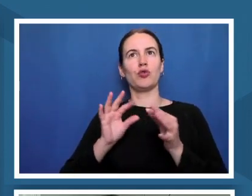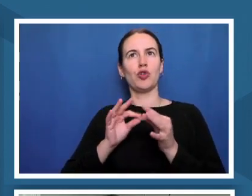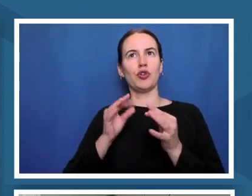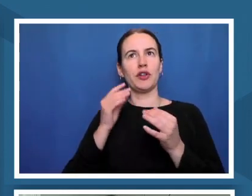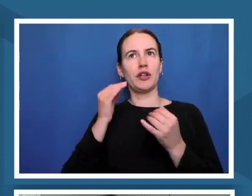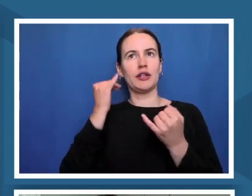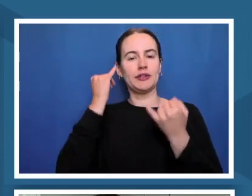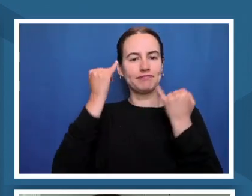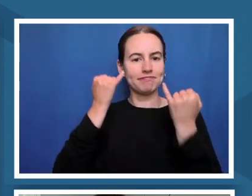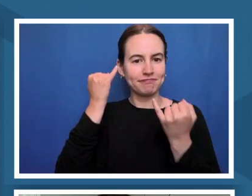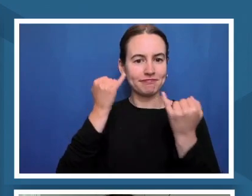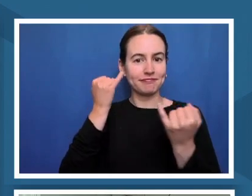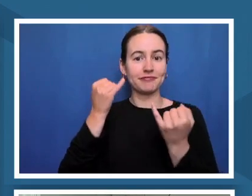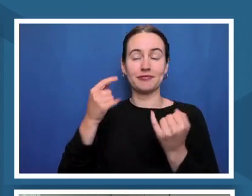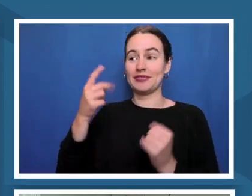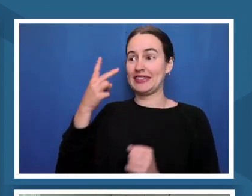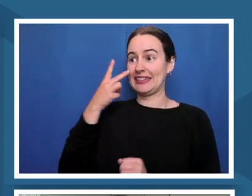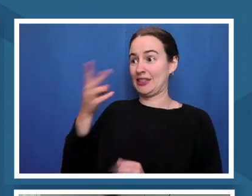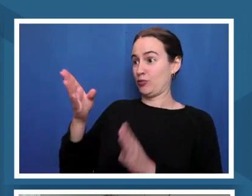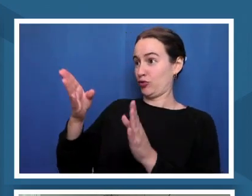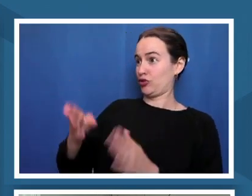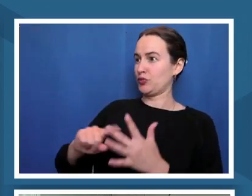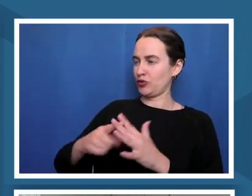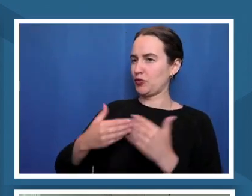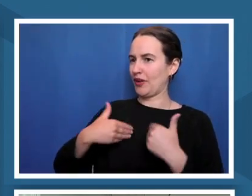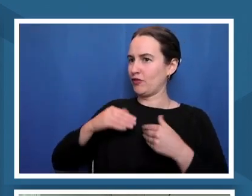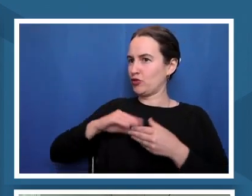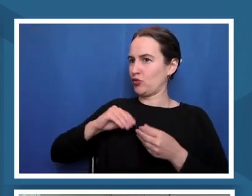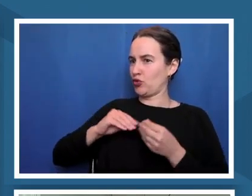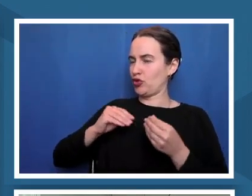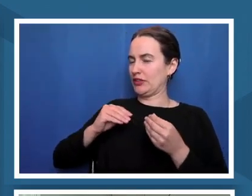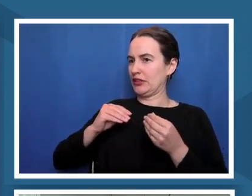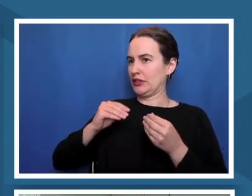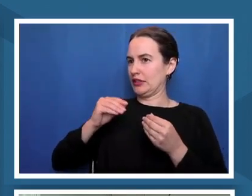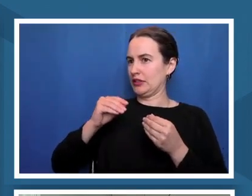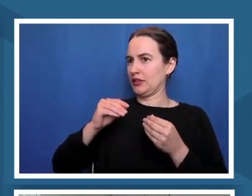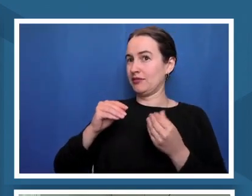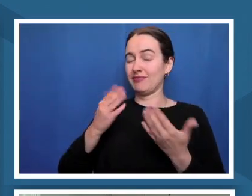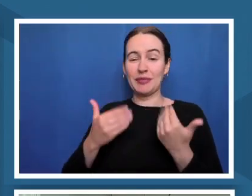stories about it and then we have feelings that we may need to acknowledge